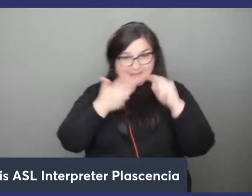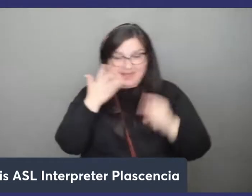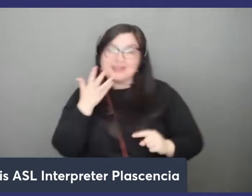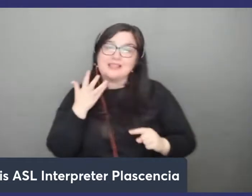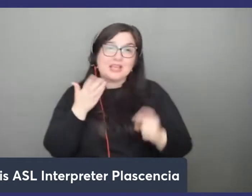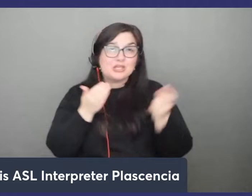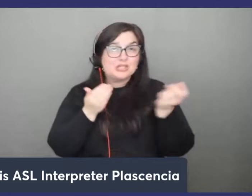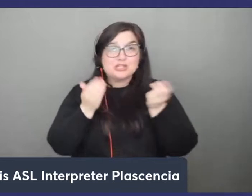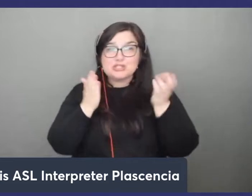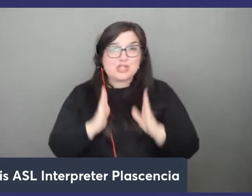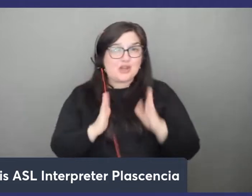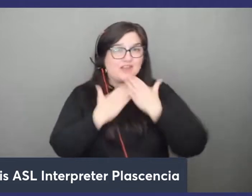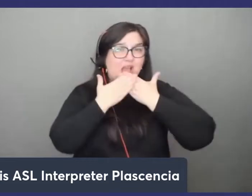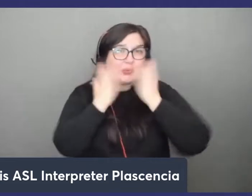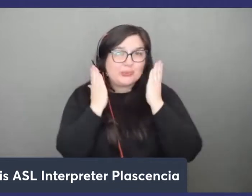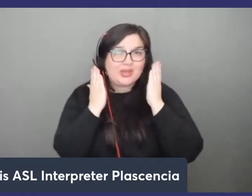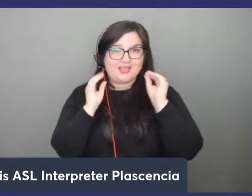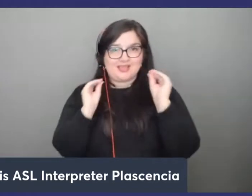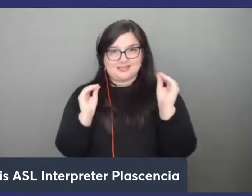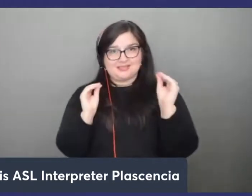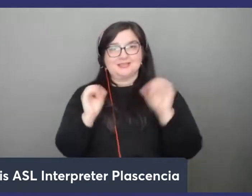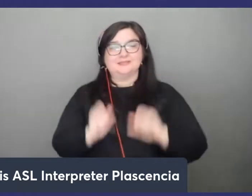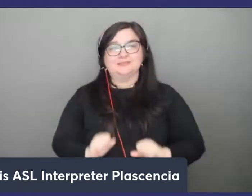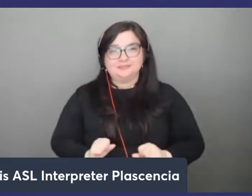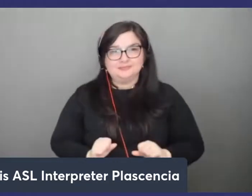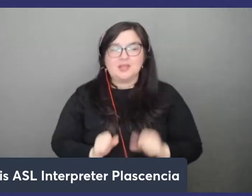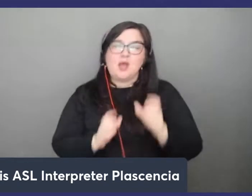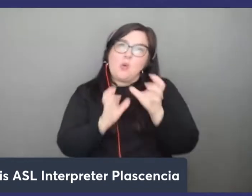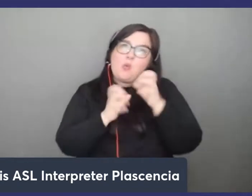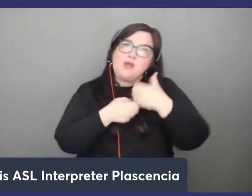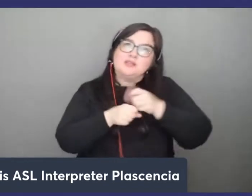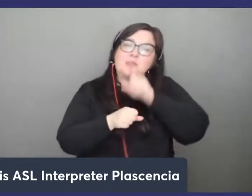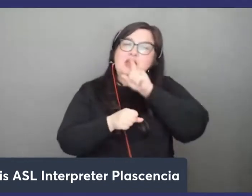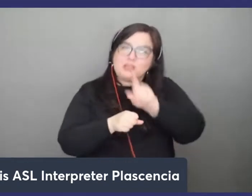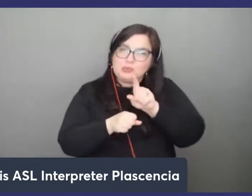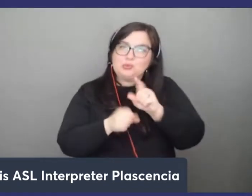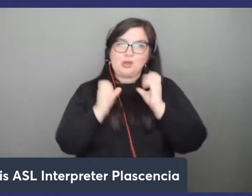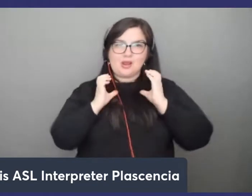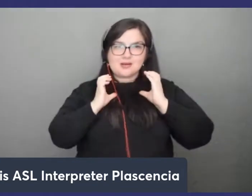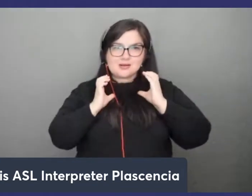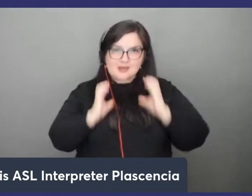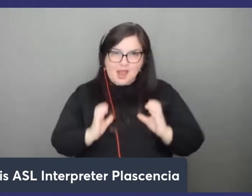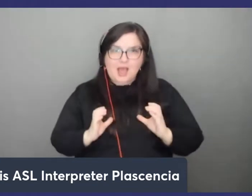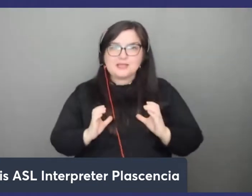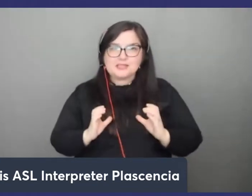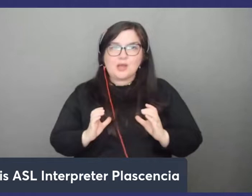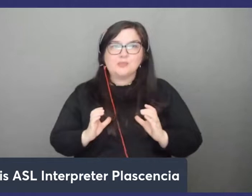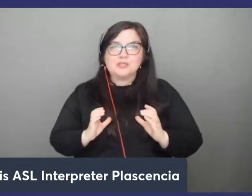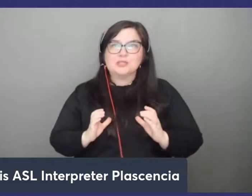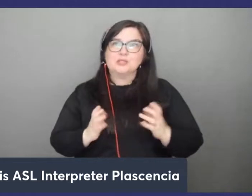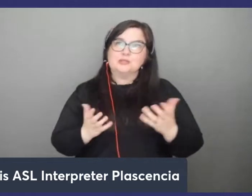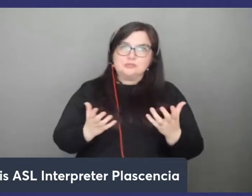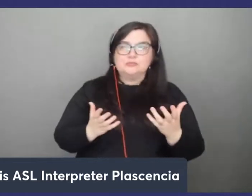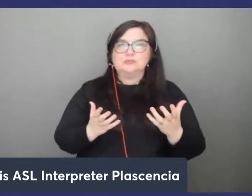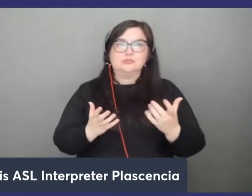and we wanted to make sure that customers are onto the latest architecture